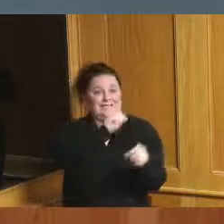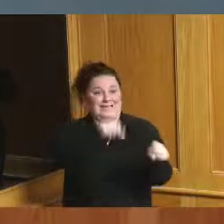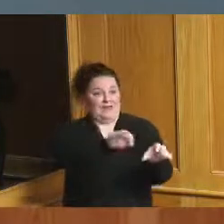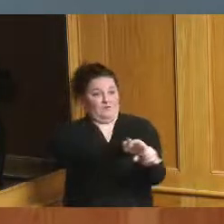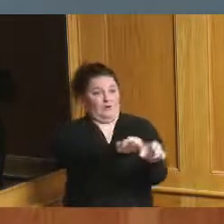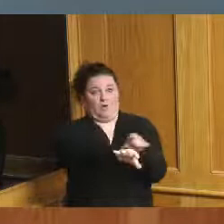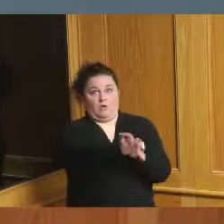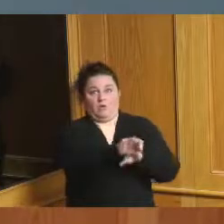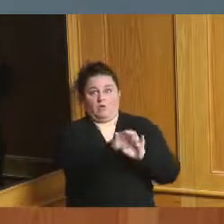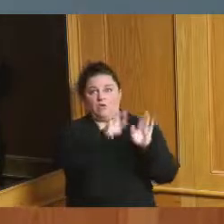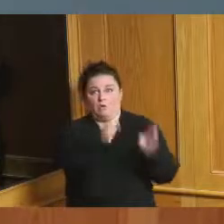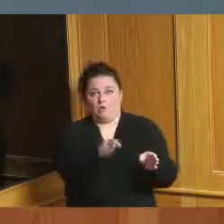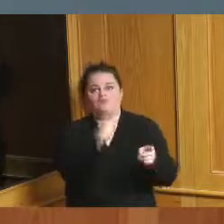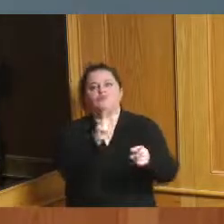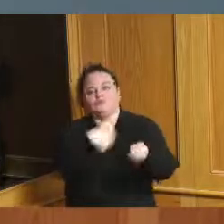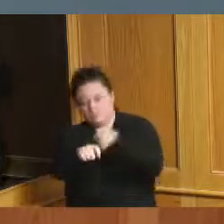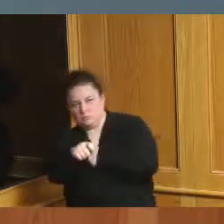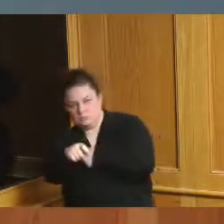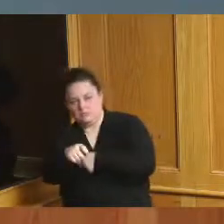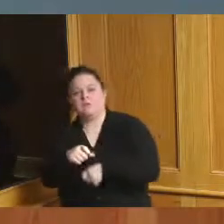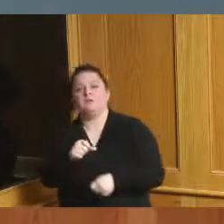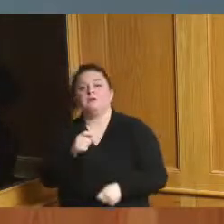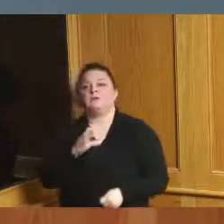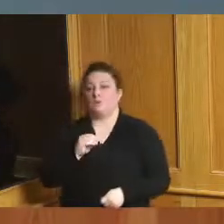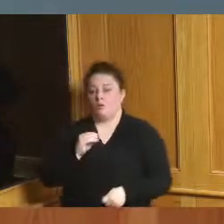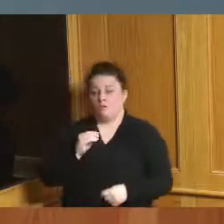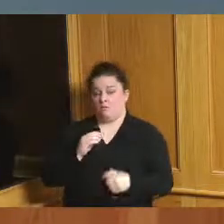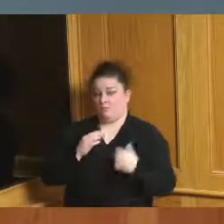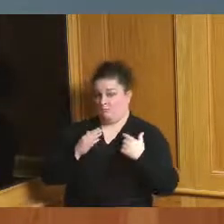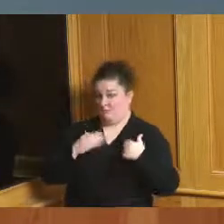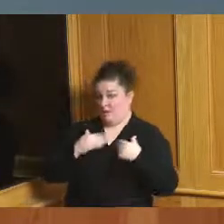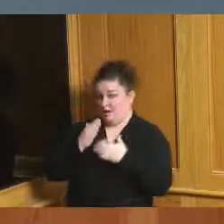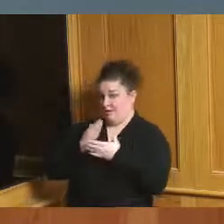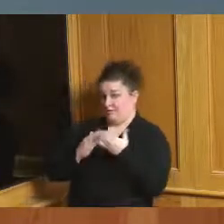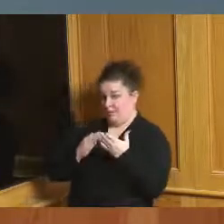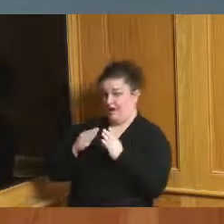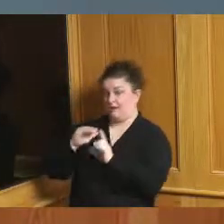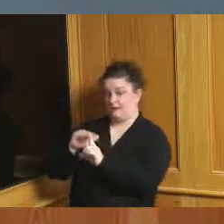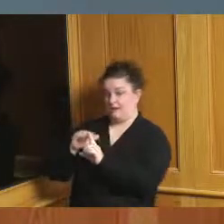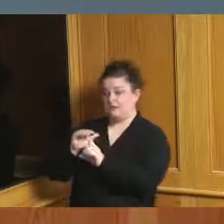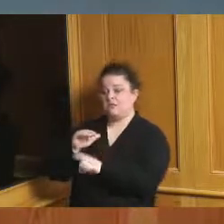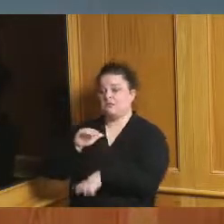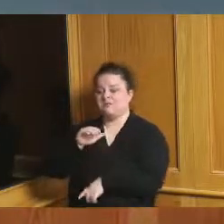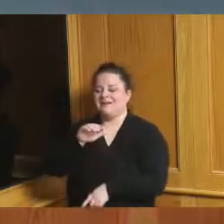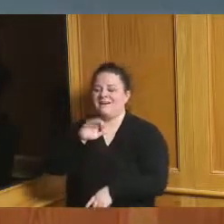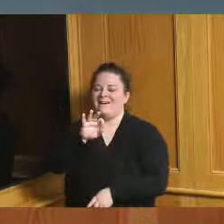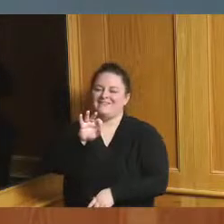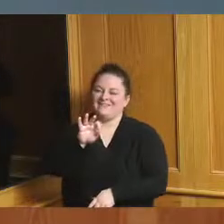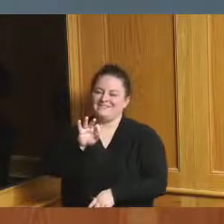as a matter of discussion on my end the Honorable Fanon Rucker is here and we certainly will allow